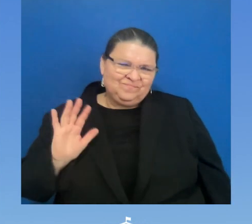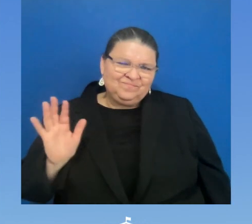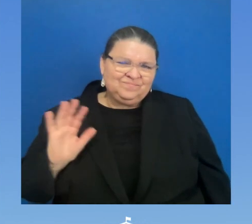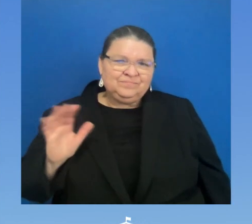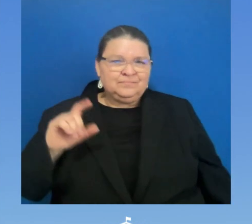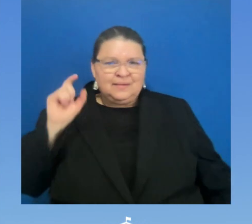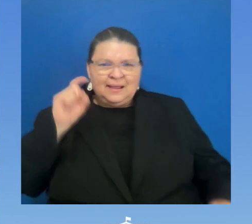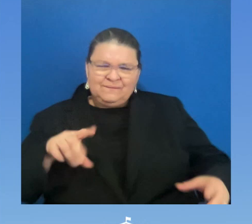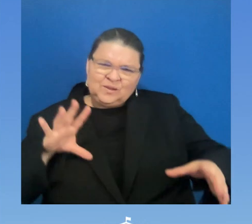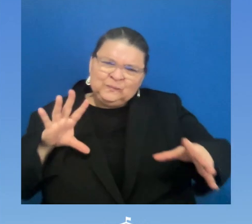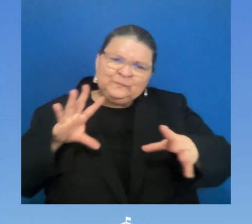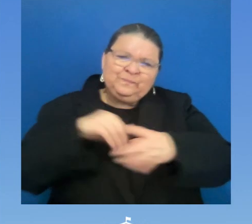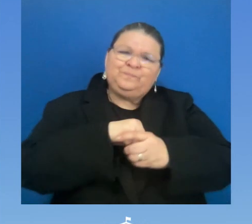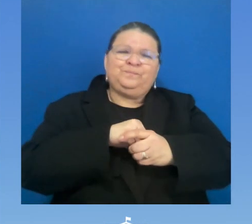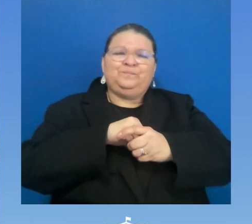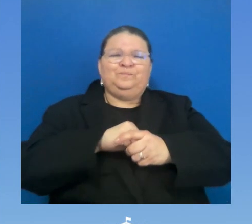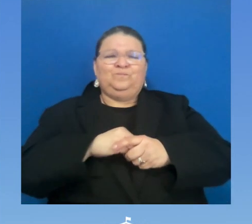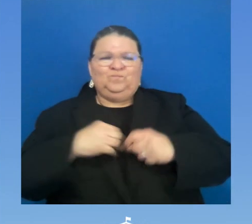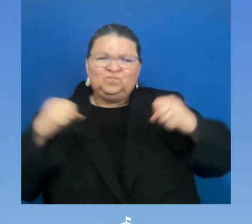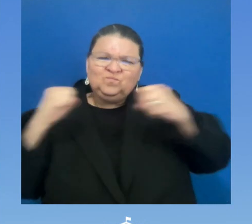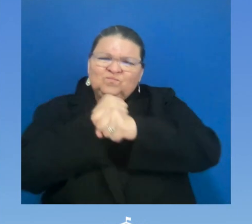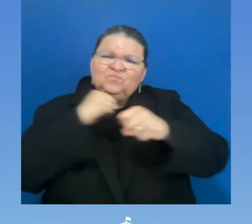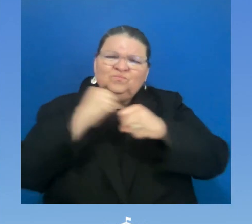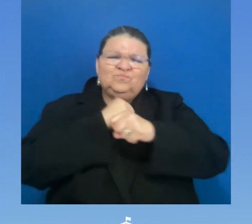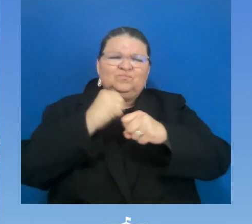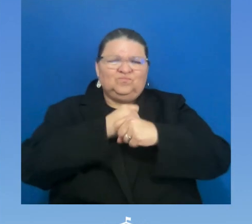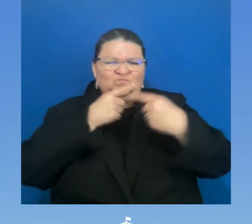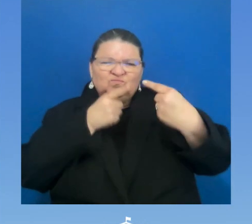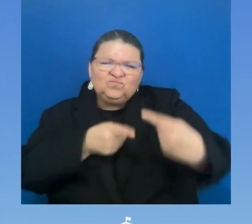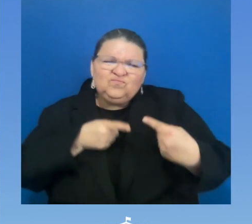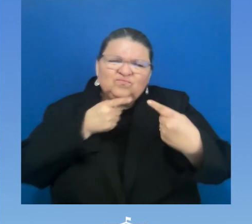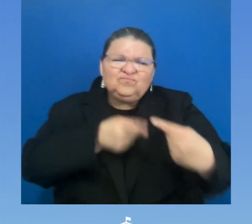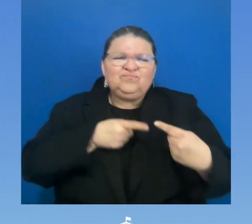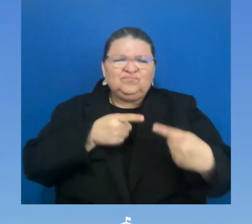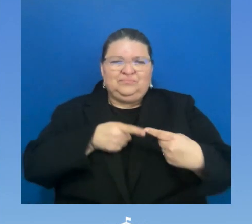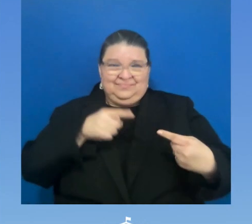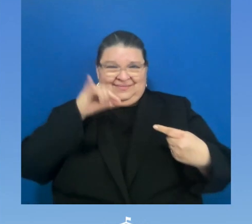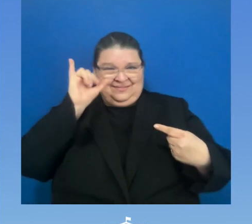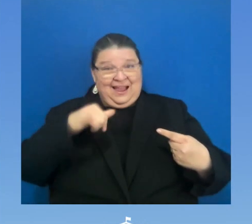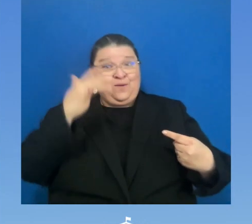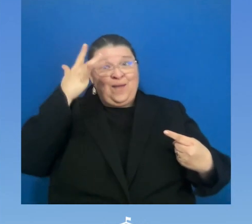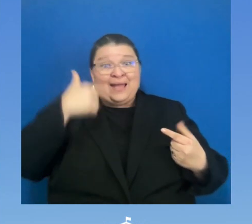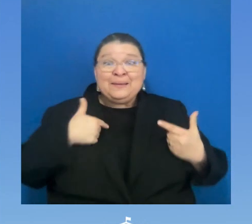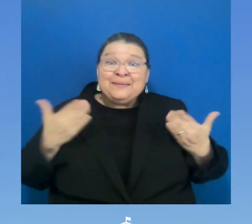Because I think having people on the inside that understand the players and what it's like to be out on the field